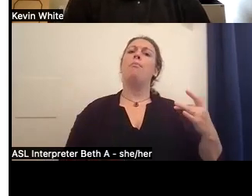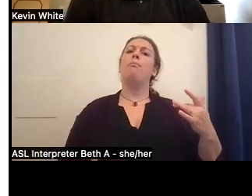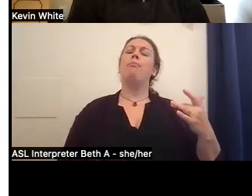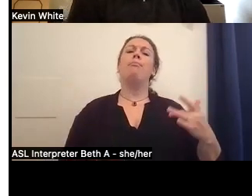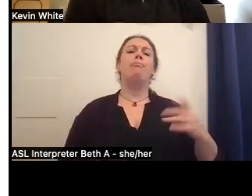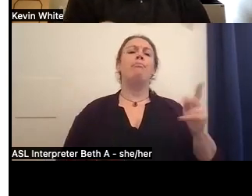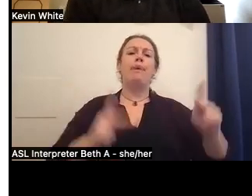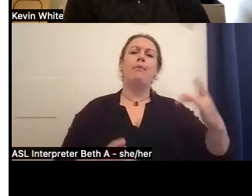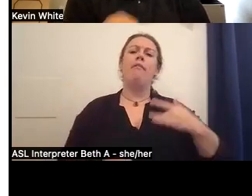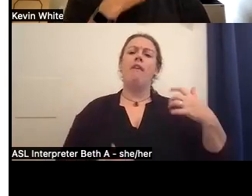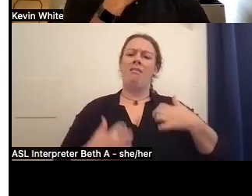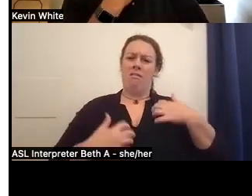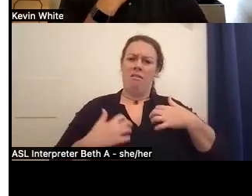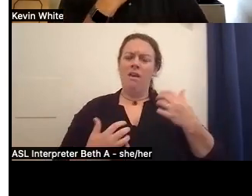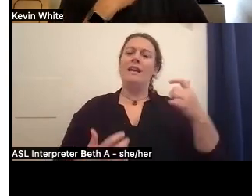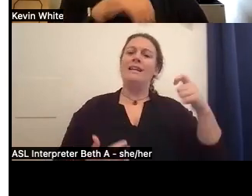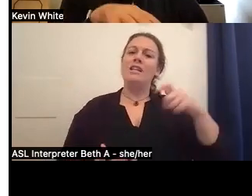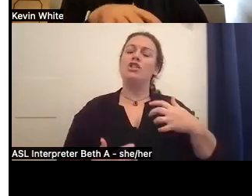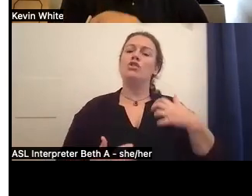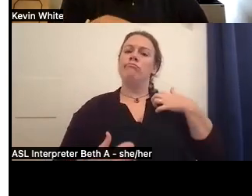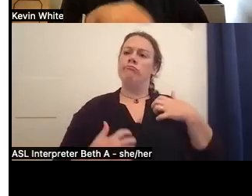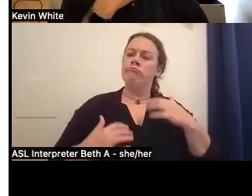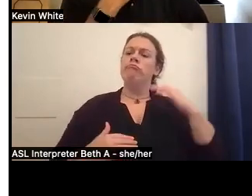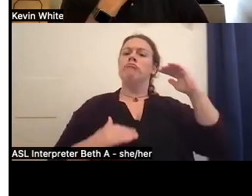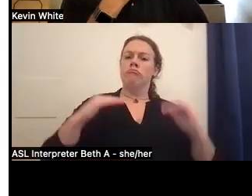their lives. But this is the big part where we're going to discuss some of this part right now,